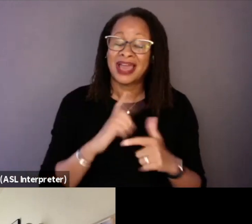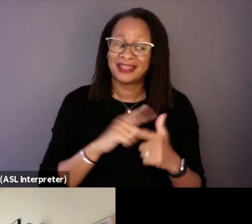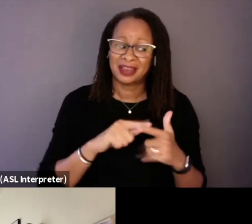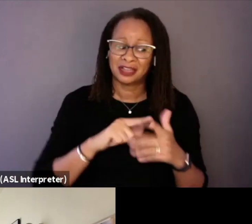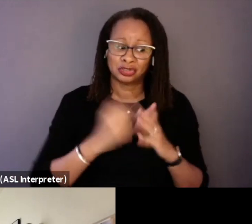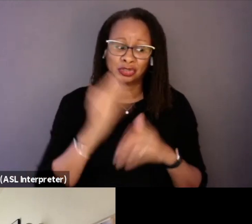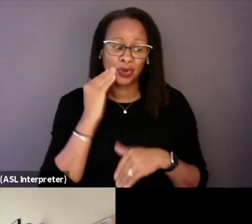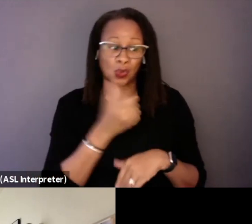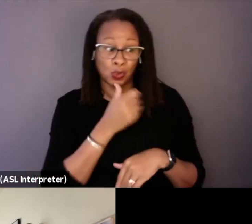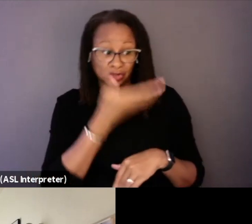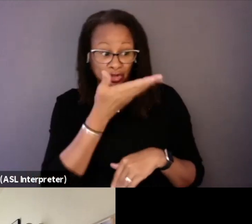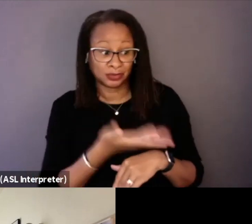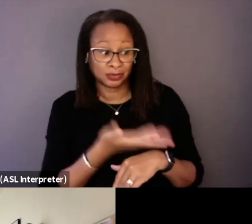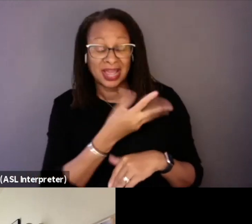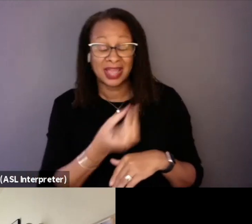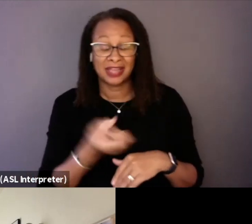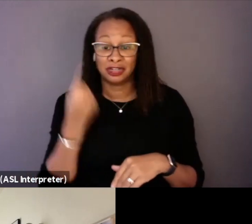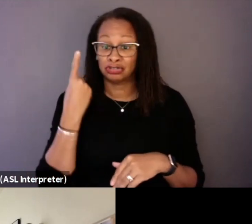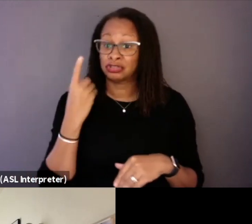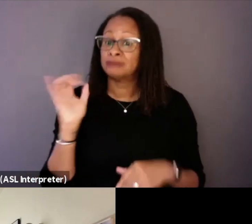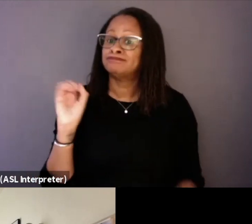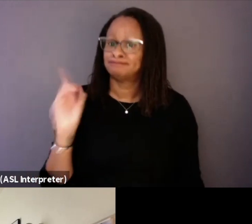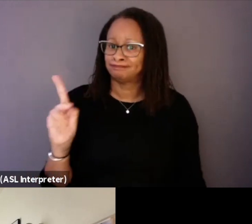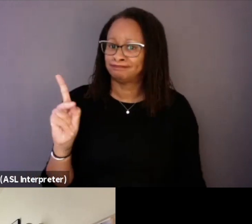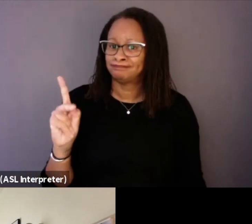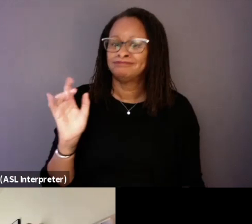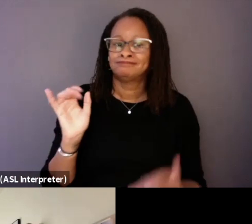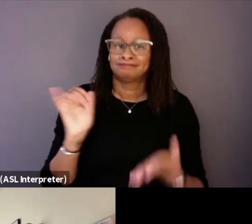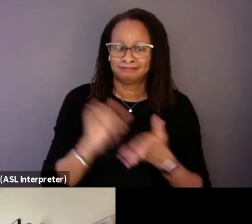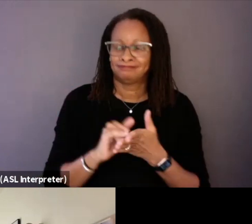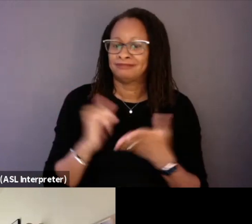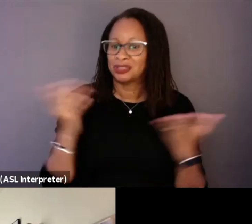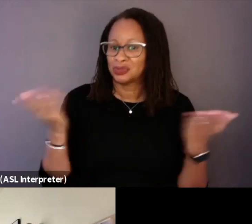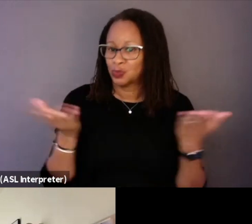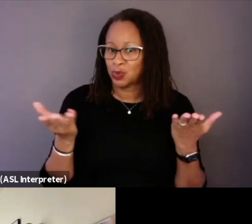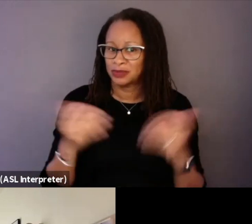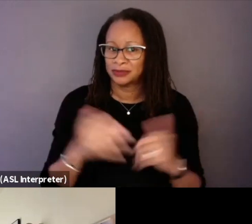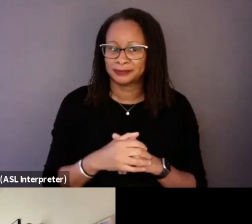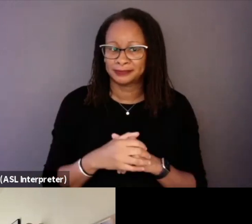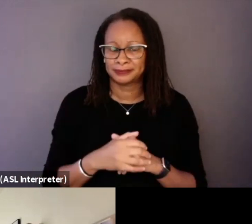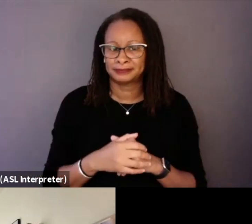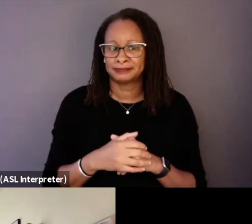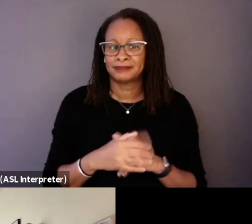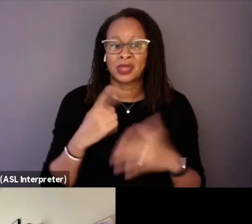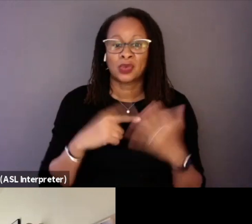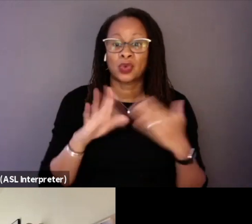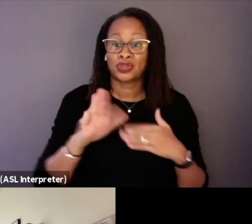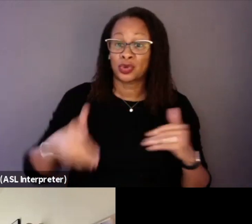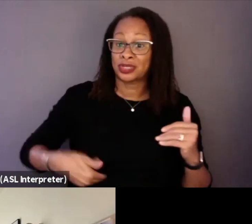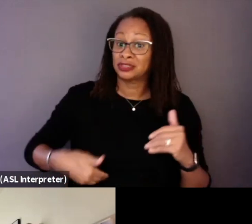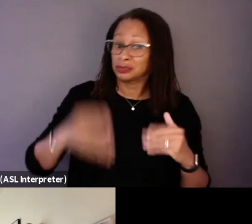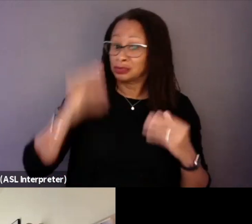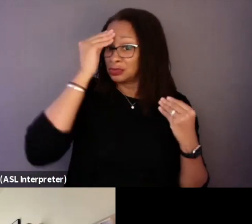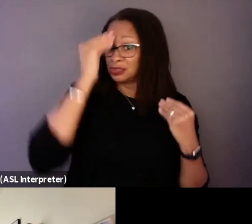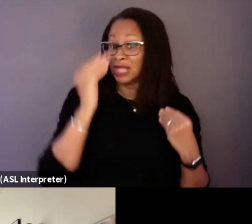and understand, okay, this is what your intuition is telling you. Okay.